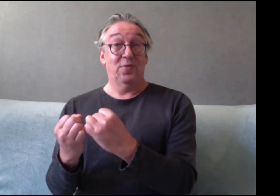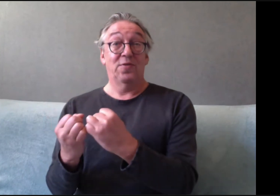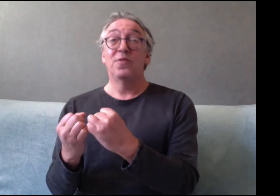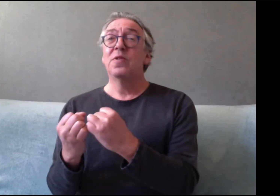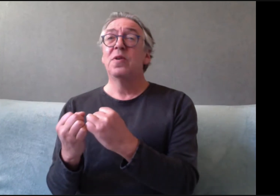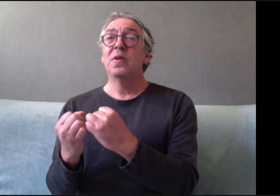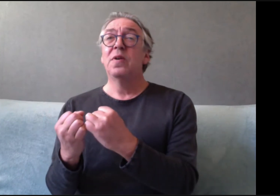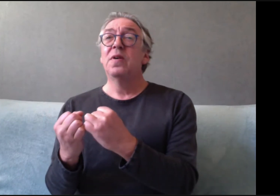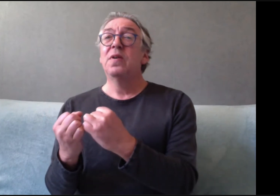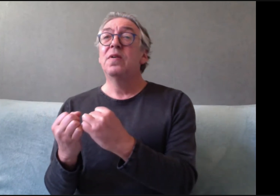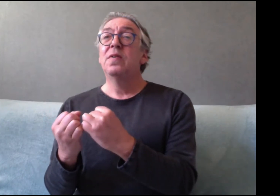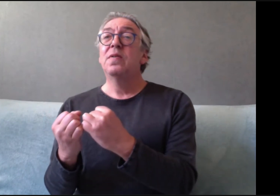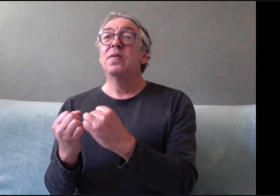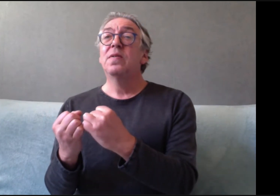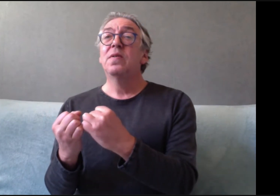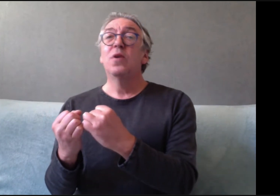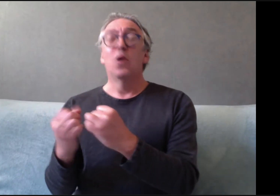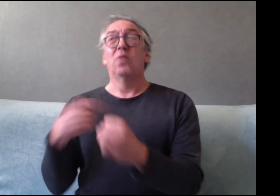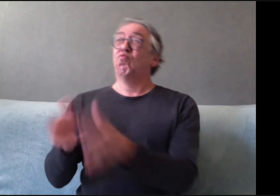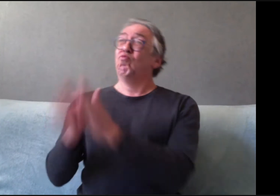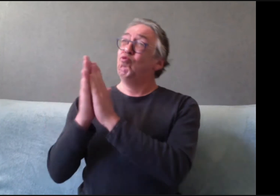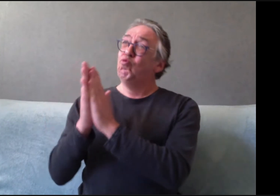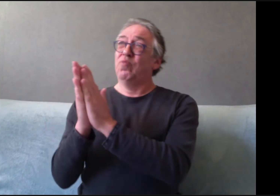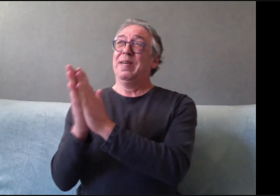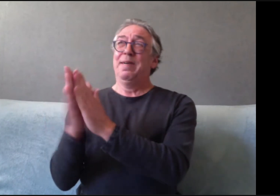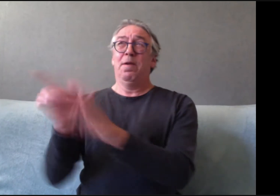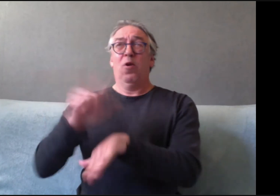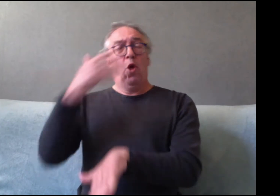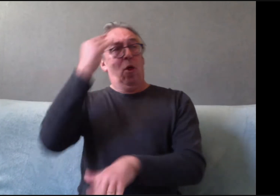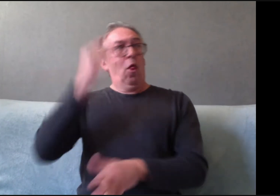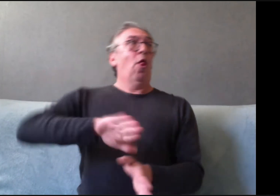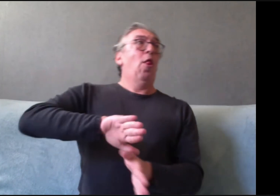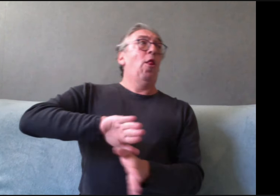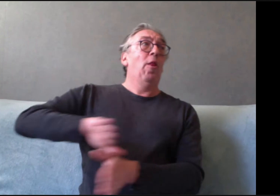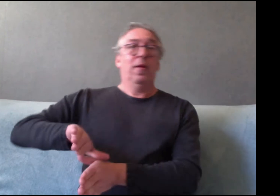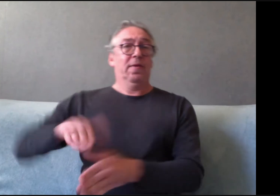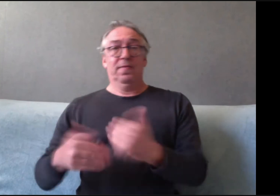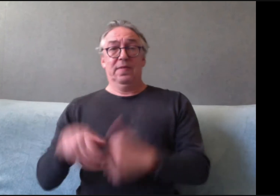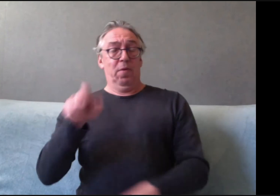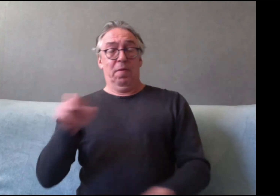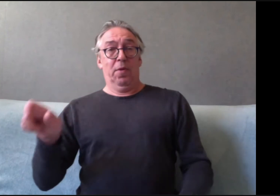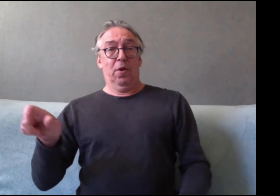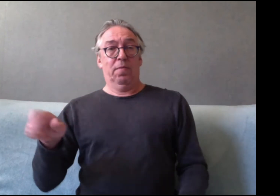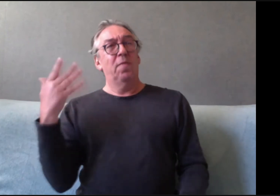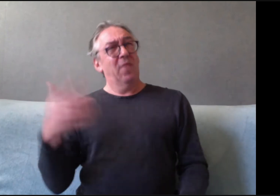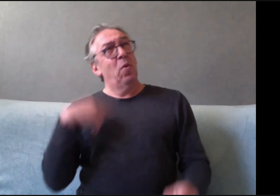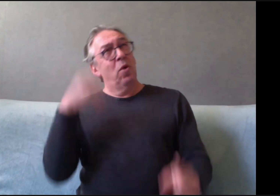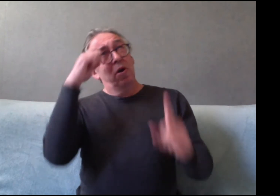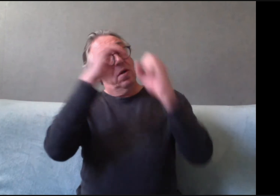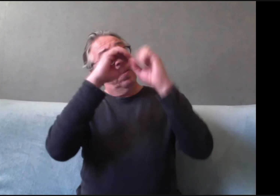Problems with remote working, especially we're looking in the future when remote working won't be the norm anymore,